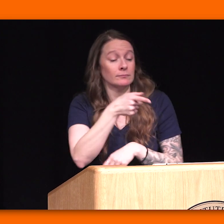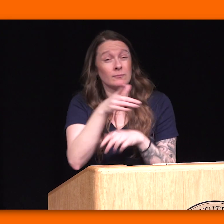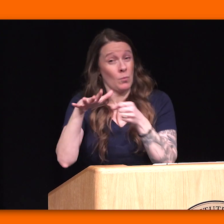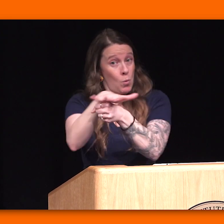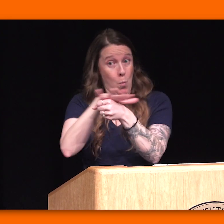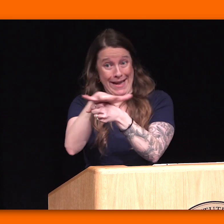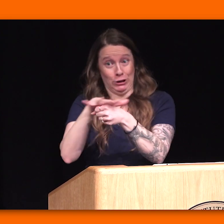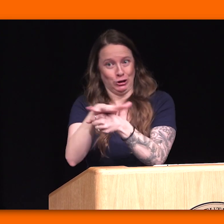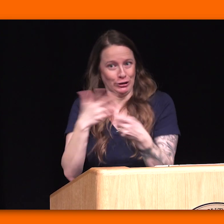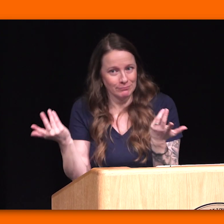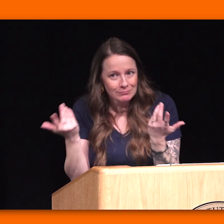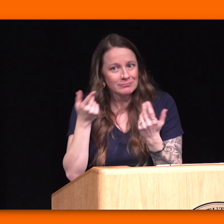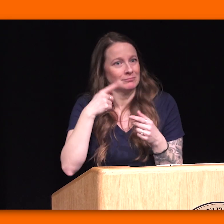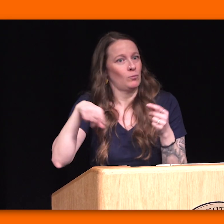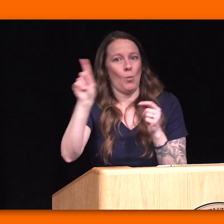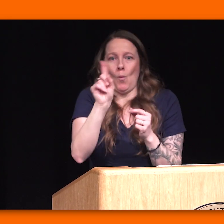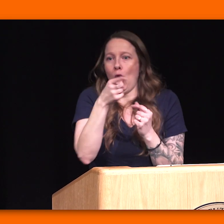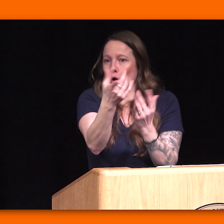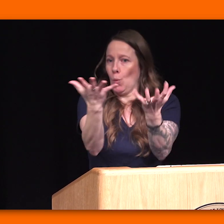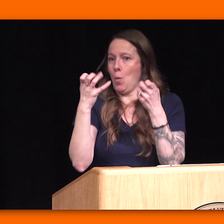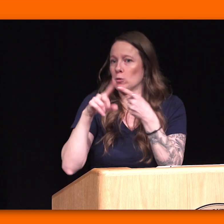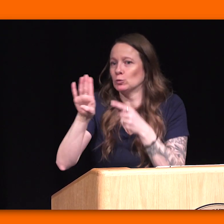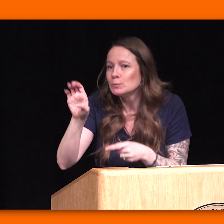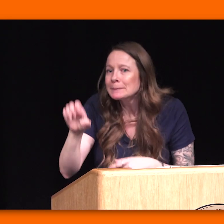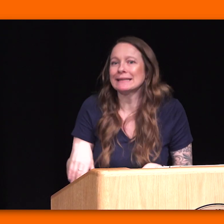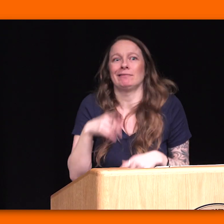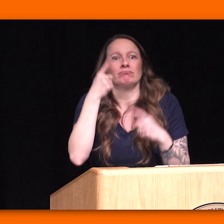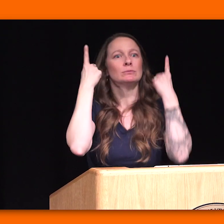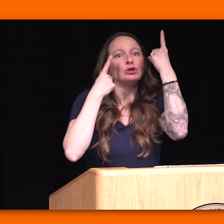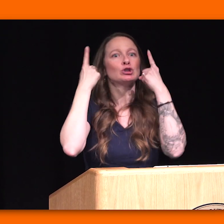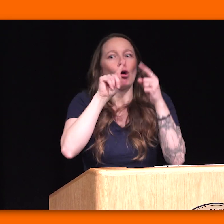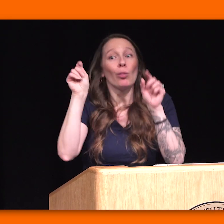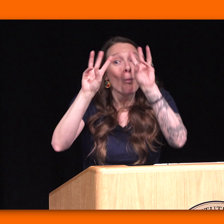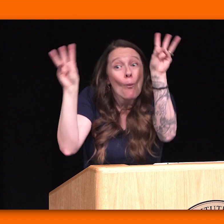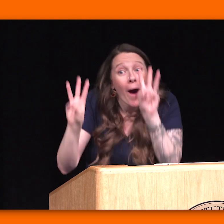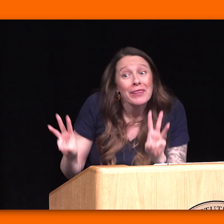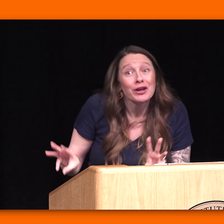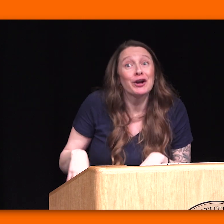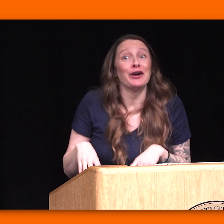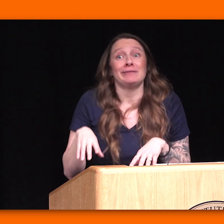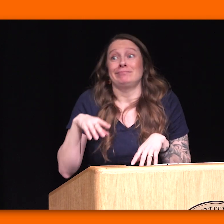but I'll mention just briefly some information. Think about the location where you want to live.